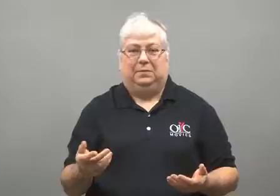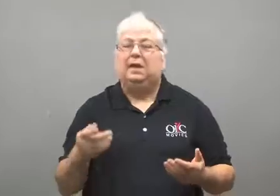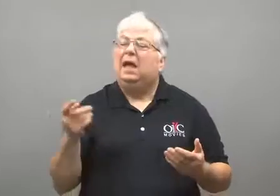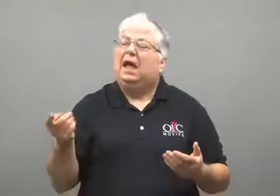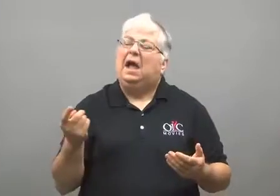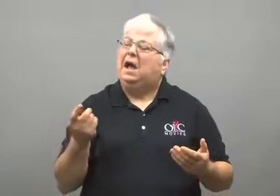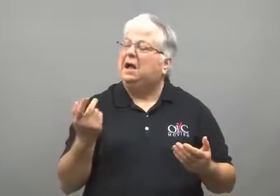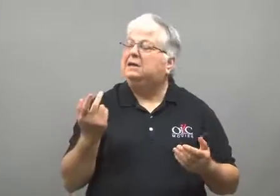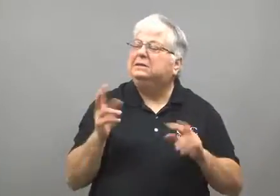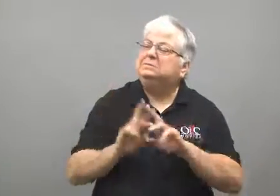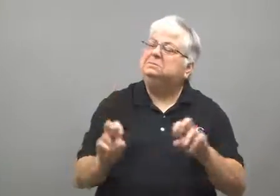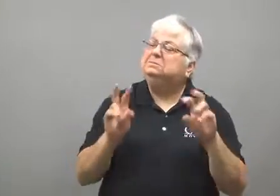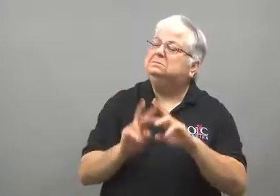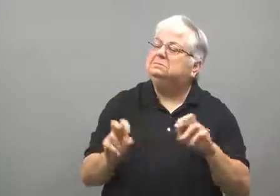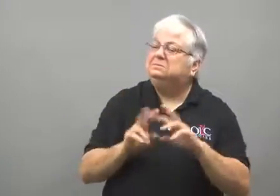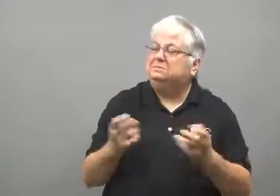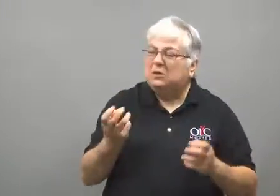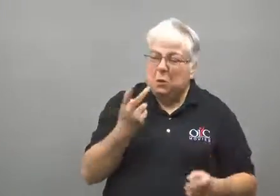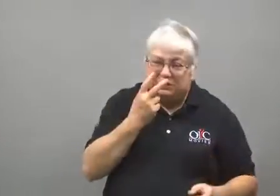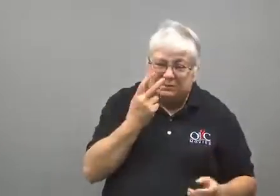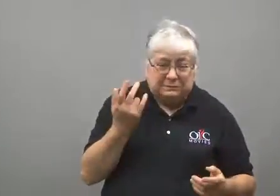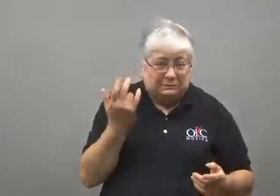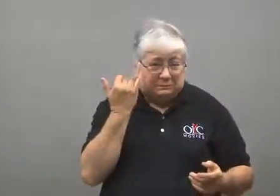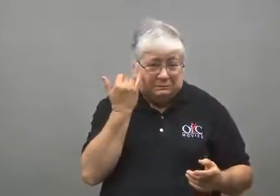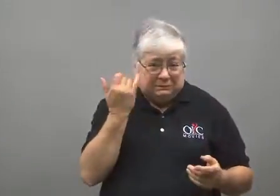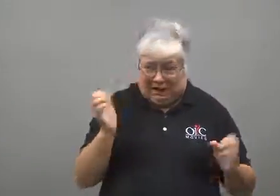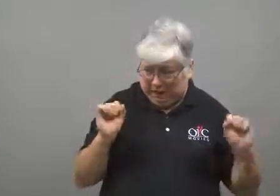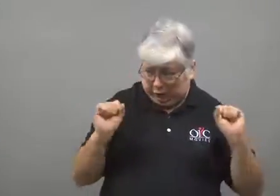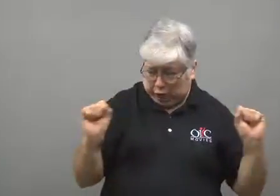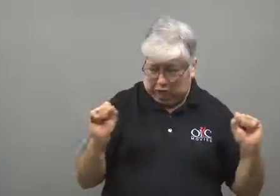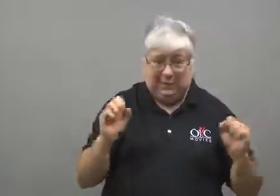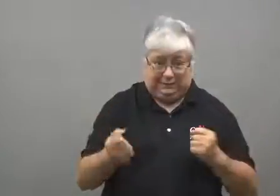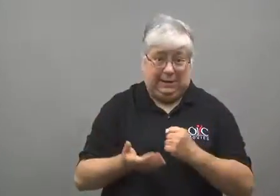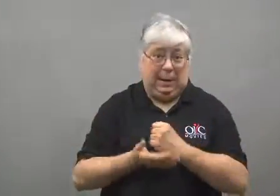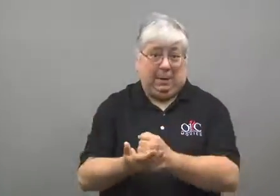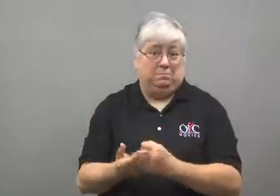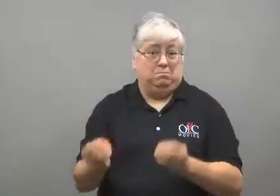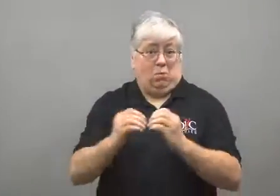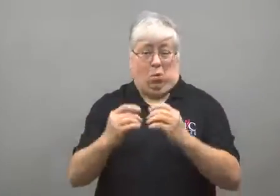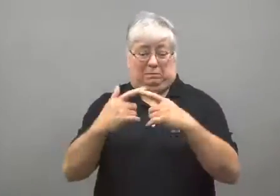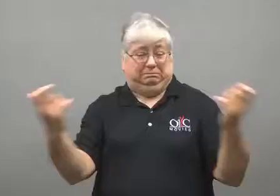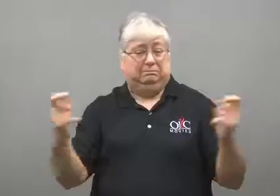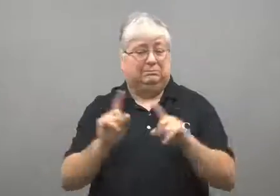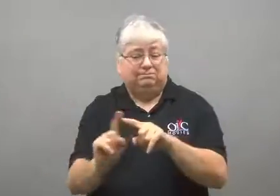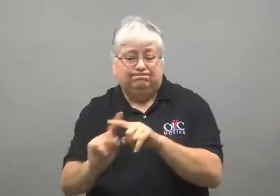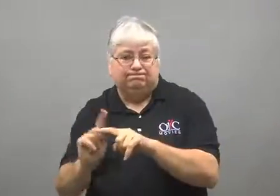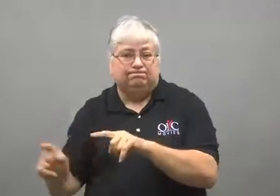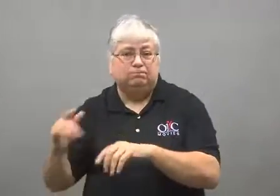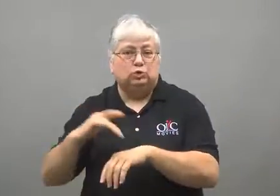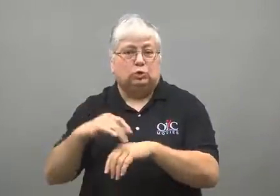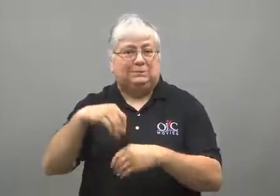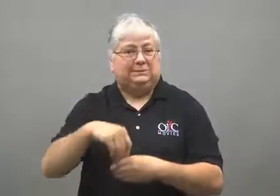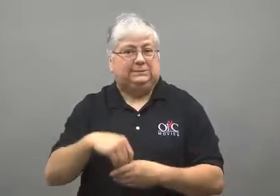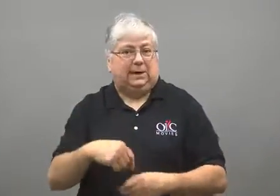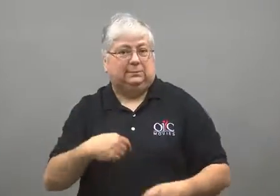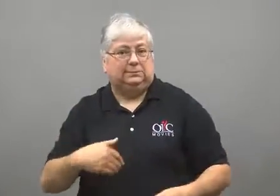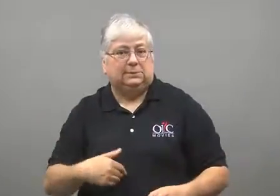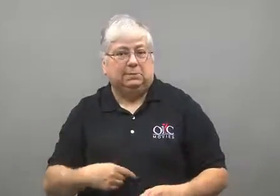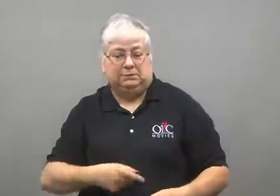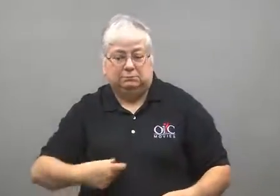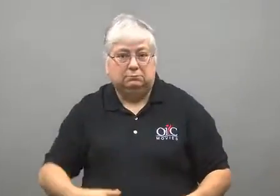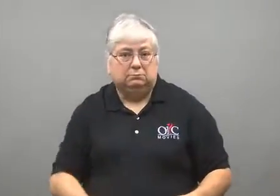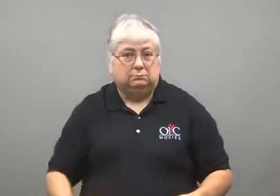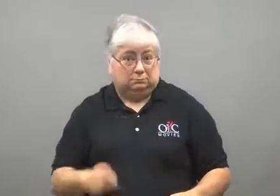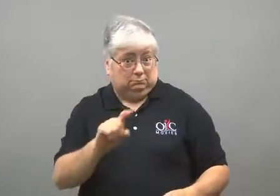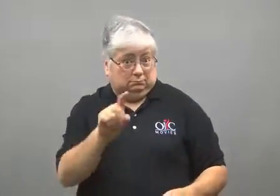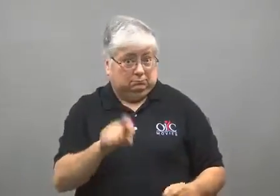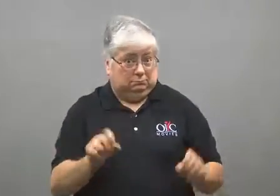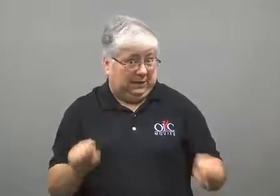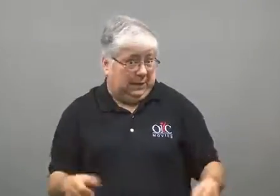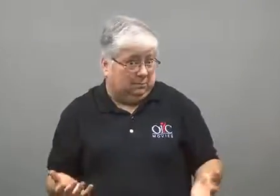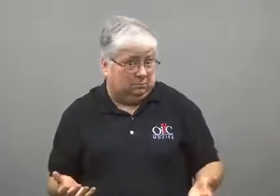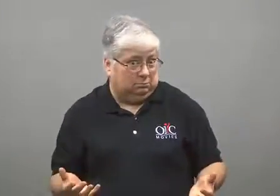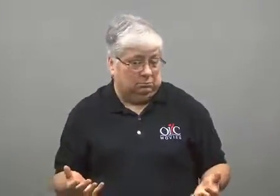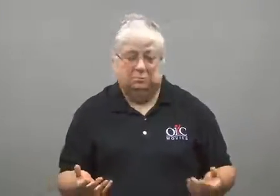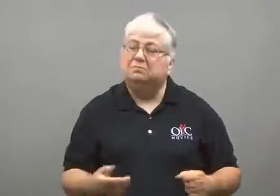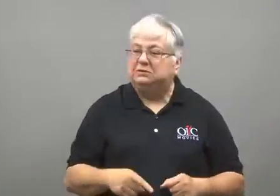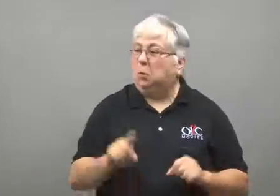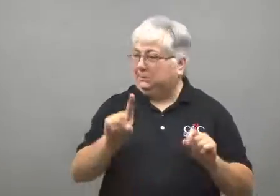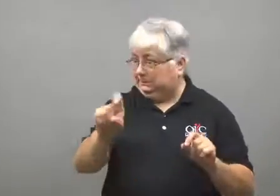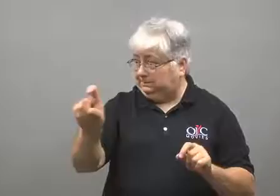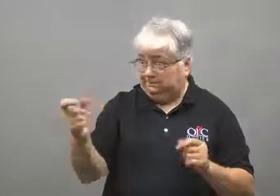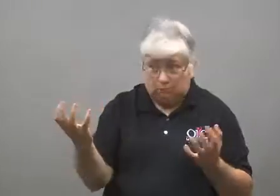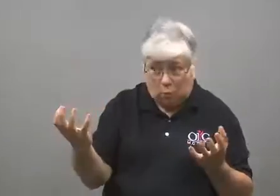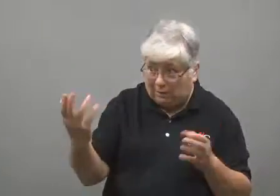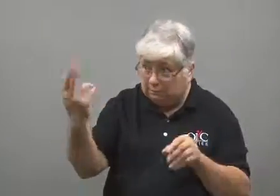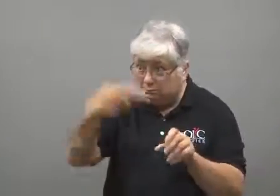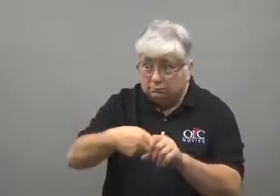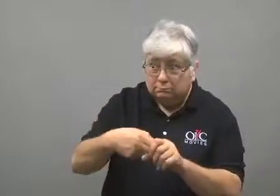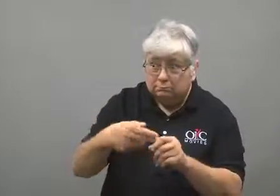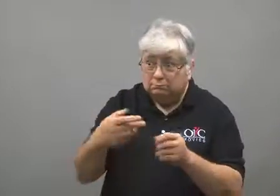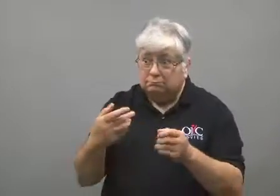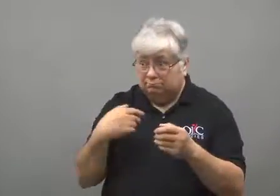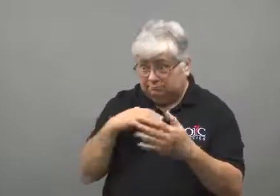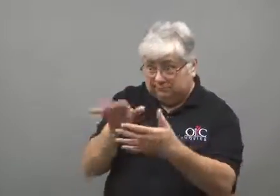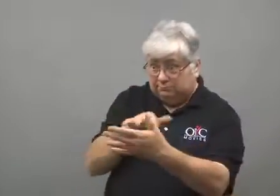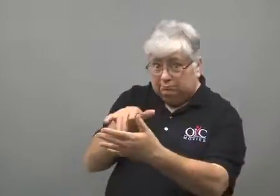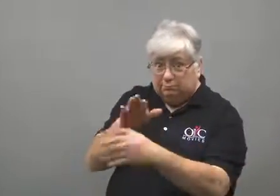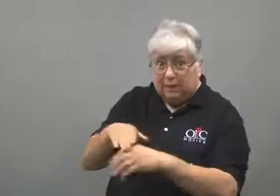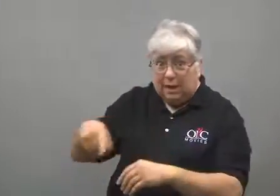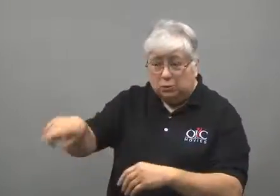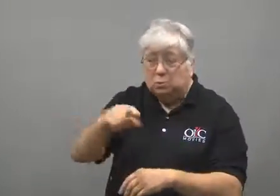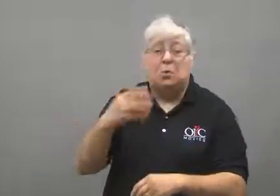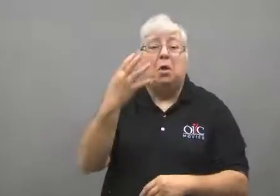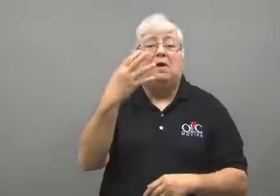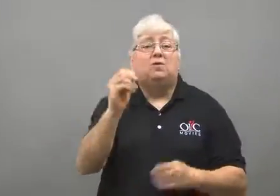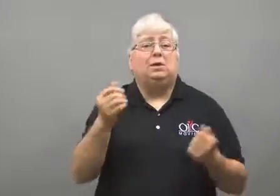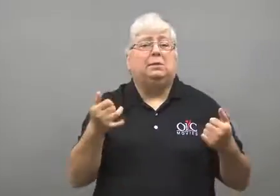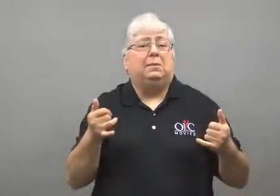The study was to determine if exercise would increase the variety of bacteria.